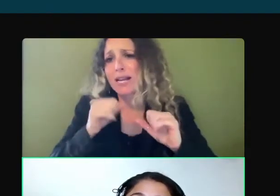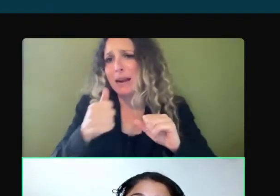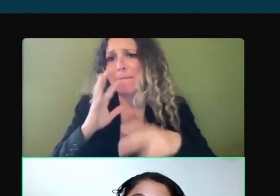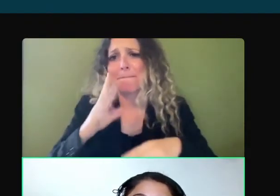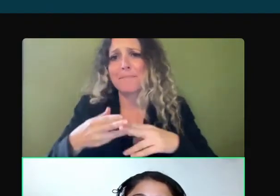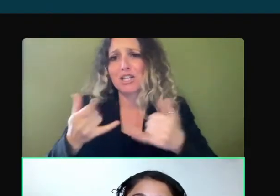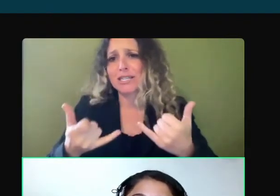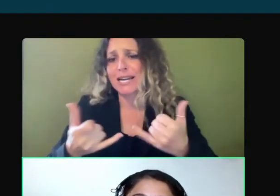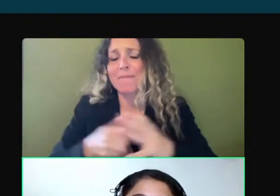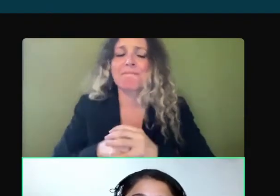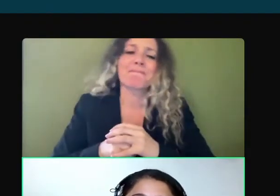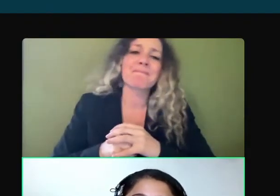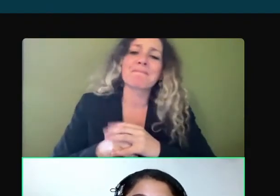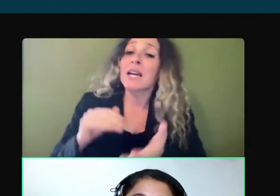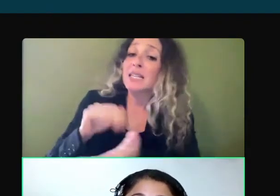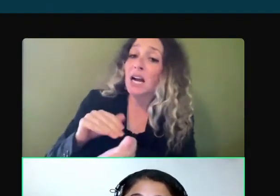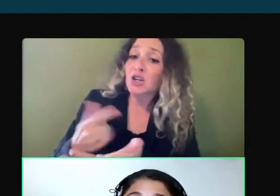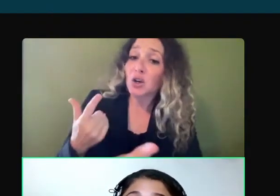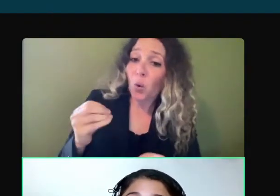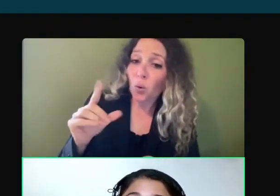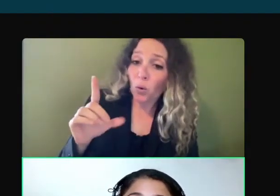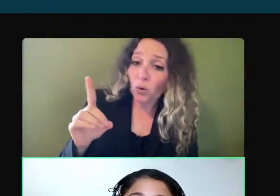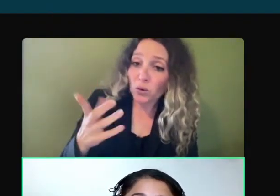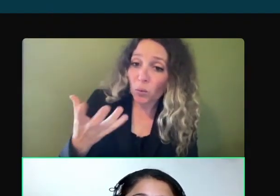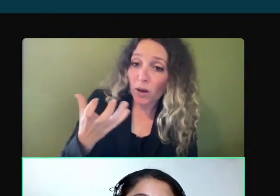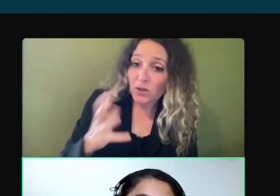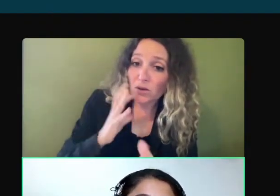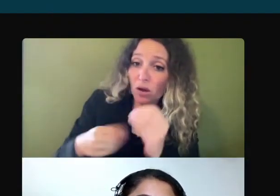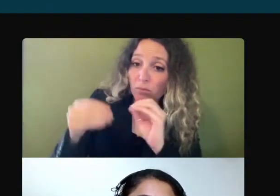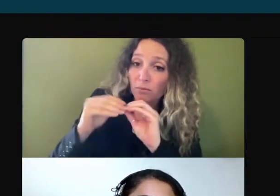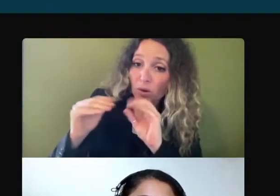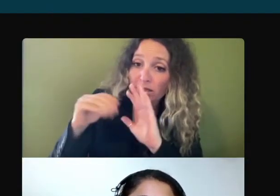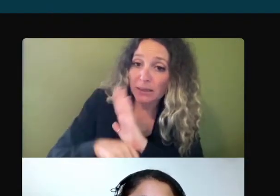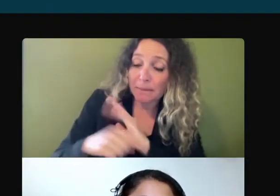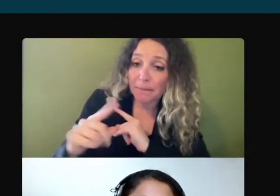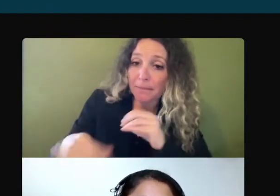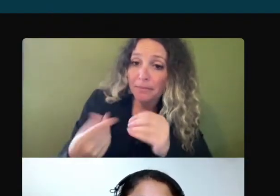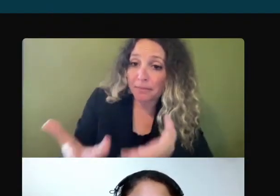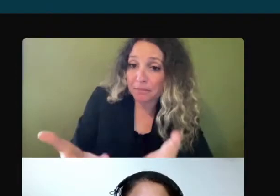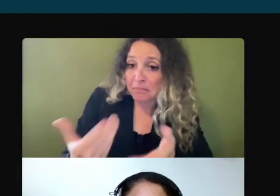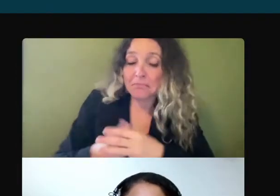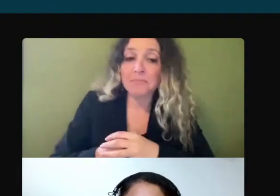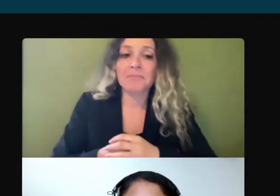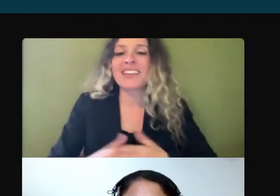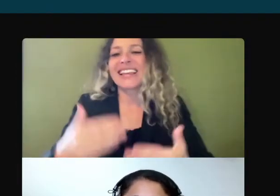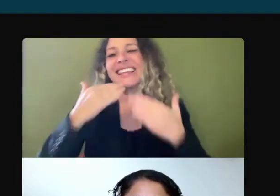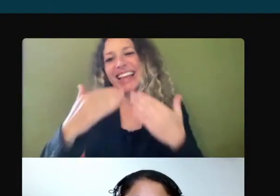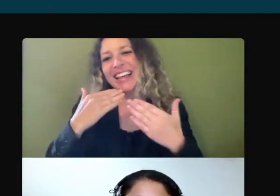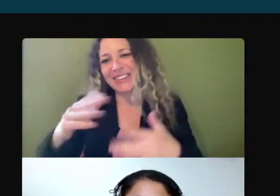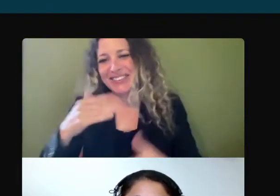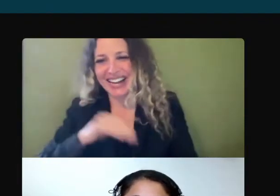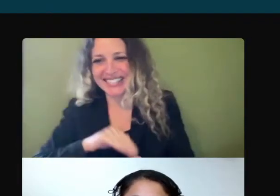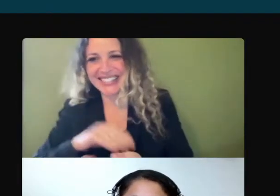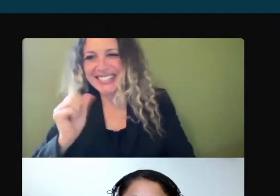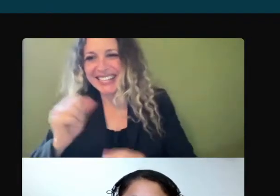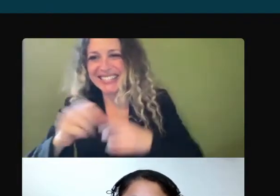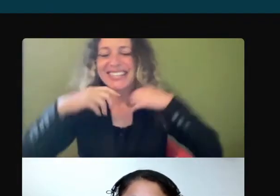Dr. Gould, would you like to tell us a little bit more about the prevalence? Christine Gould: Sure, thanks Dr. Iyer, and I'm so happy to be here with you all.